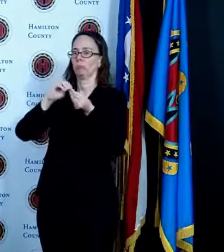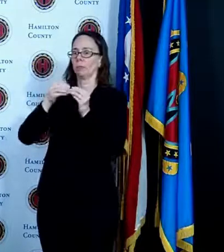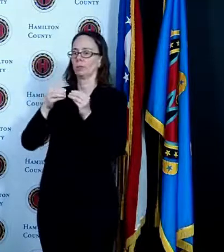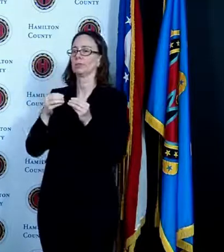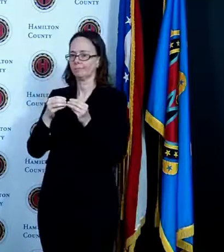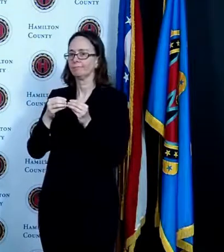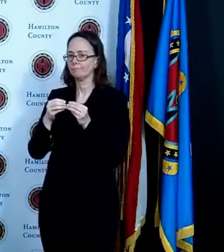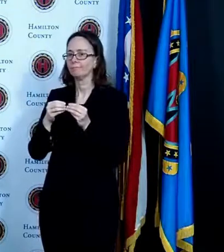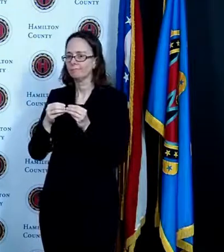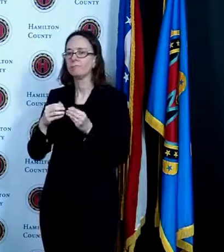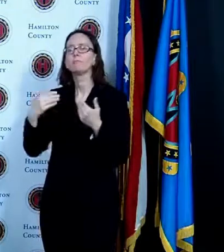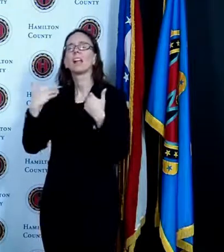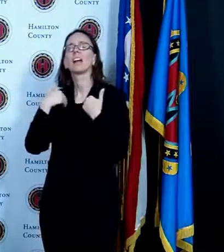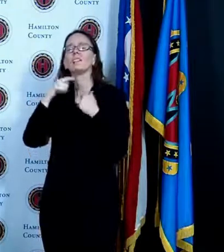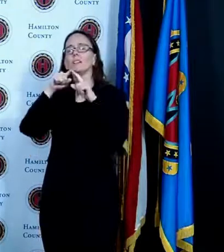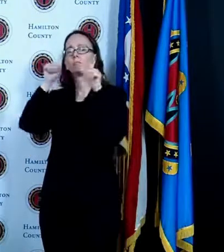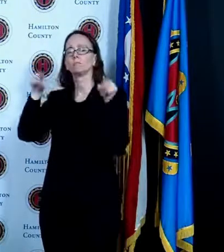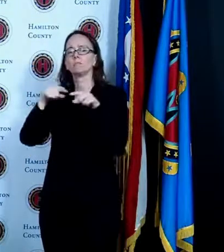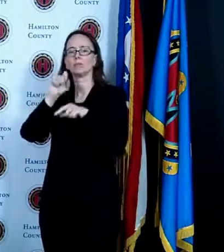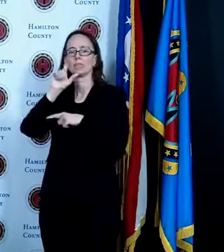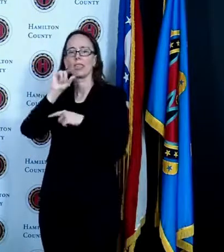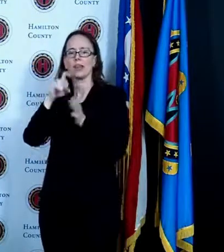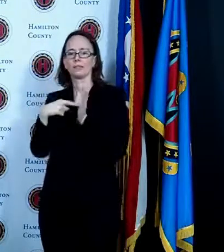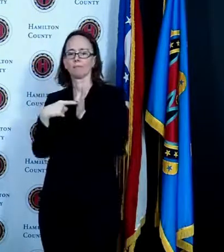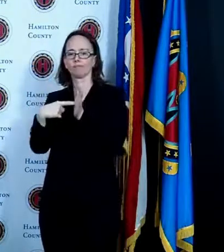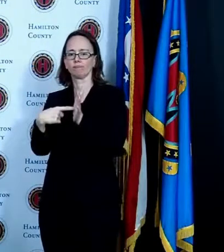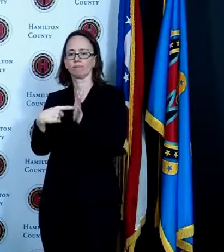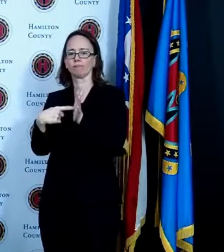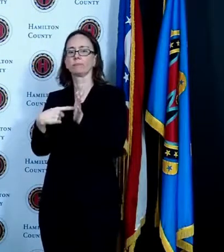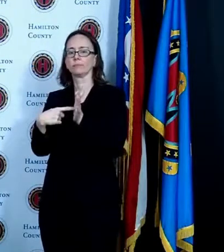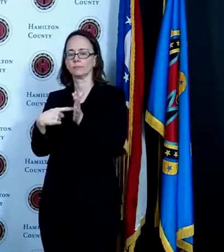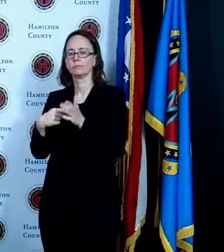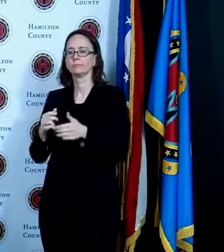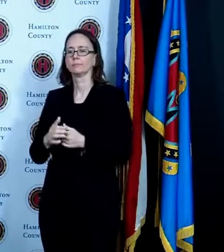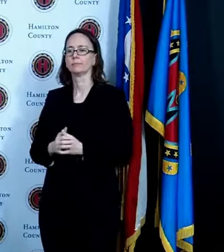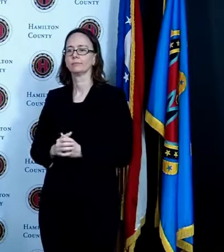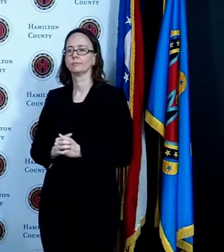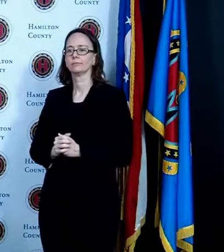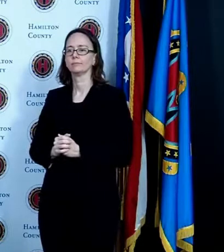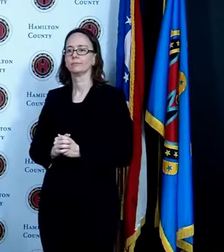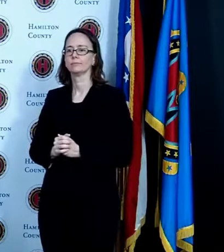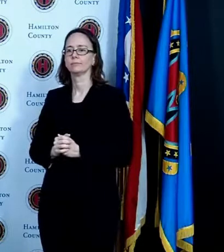chart and so let me know when you've got that up